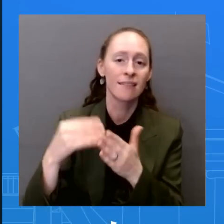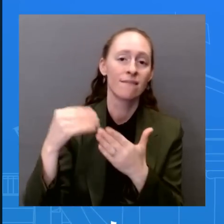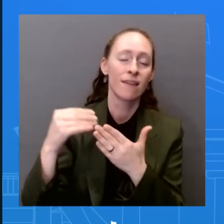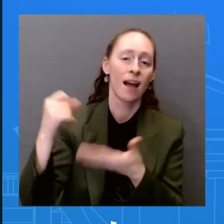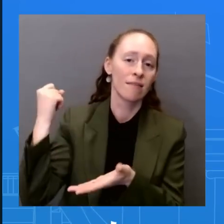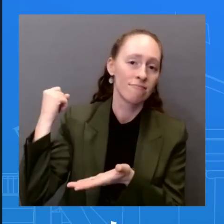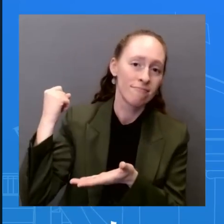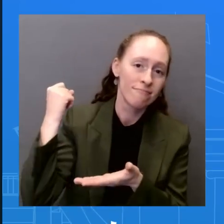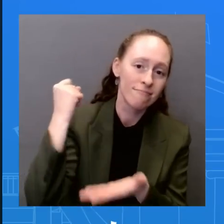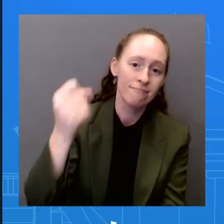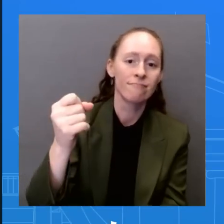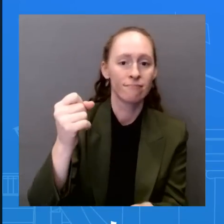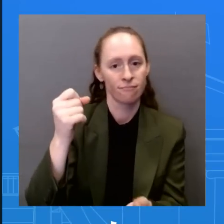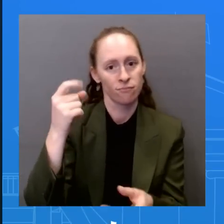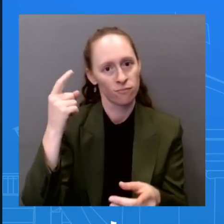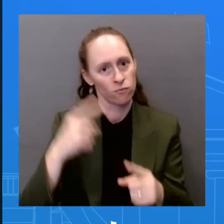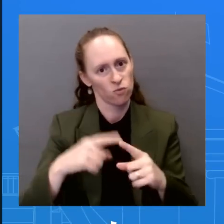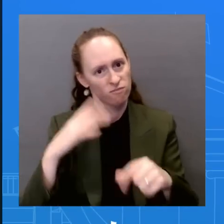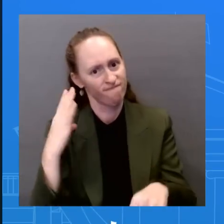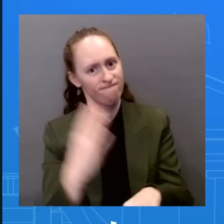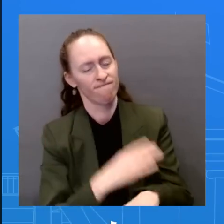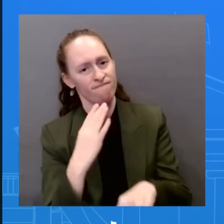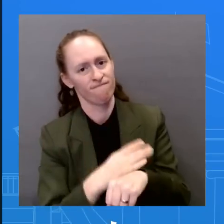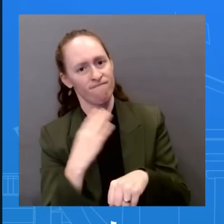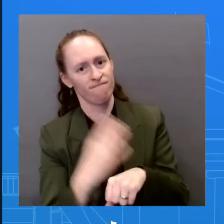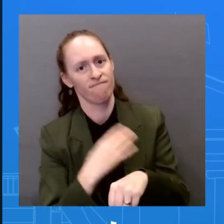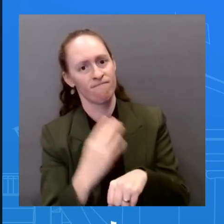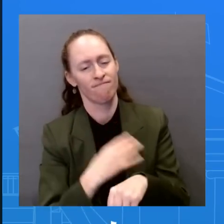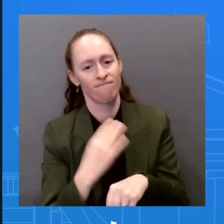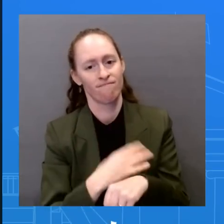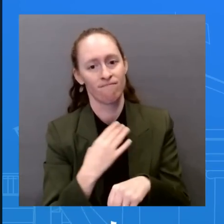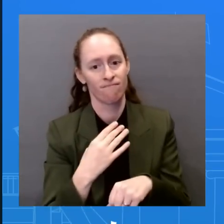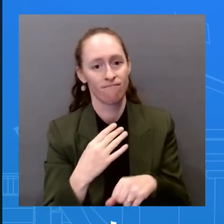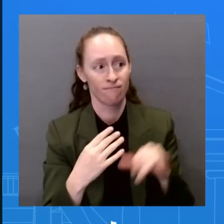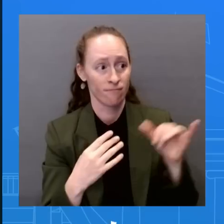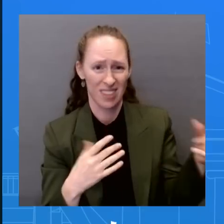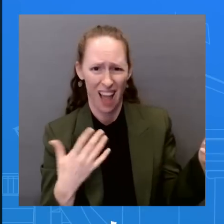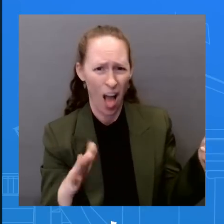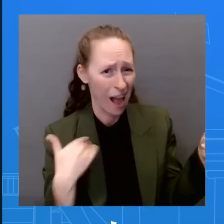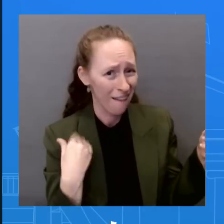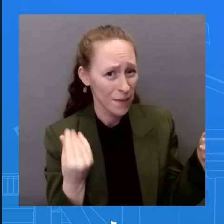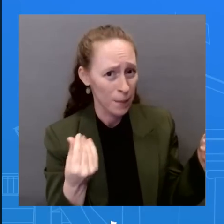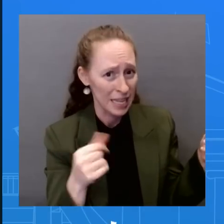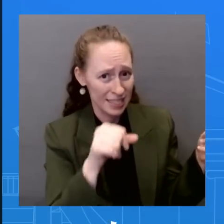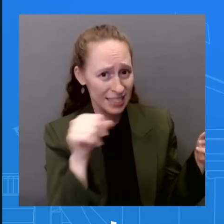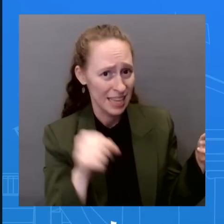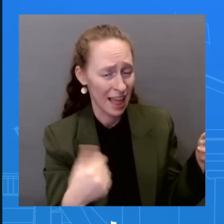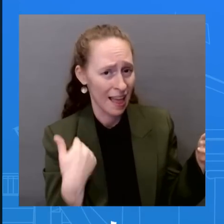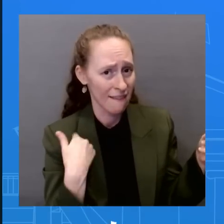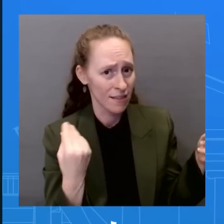The city has allocated twenty mil- -- $20 million of its art funds for water and sewer infrastructure needs;